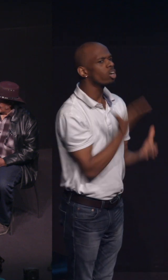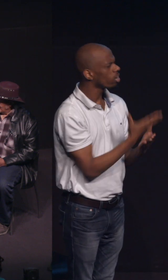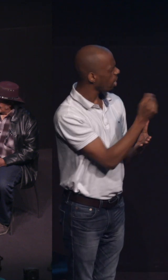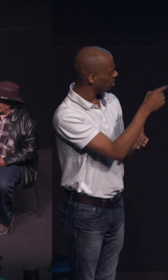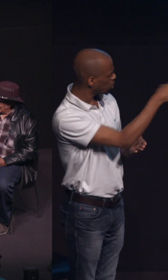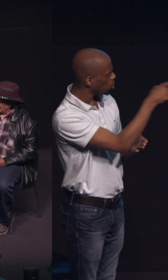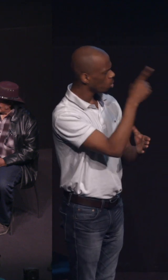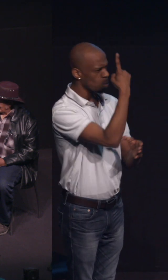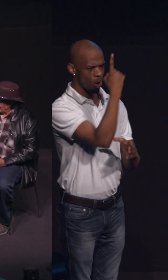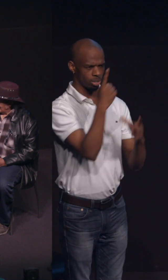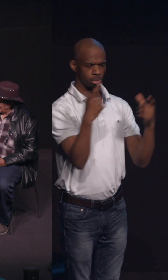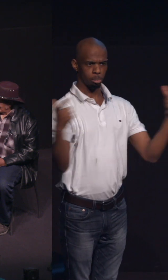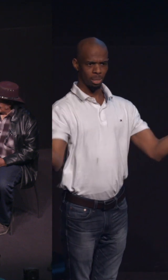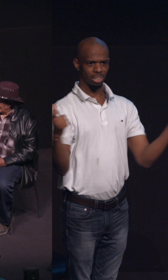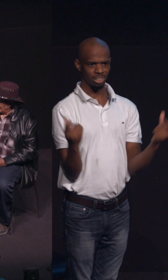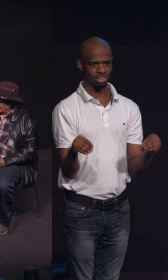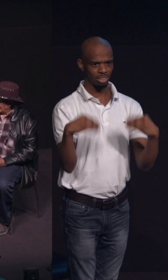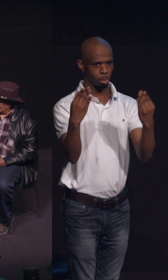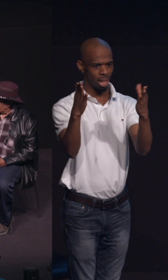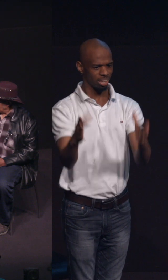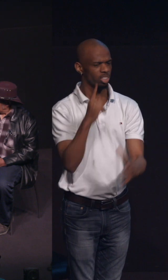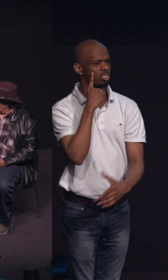biggest suppliers of Asian pears in this region?